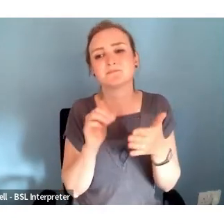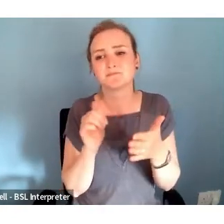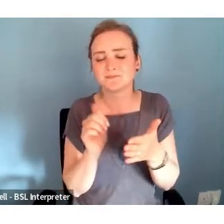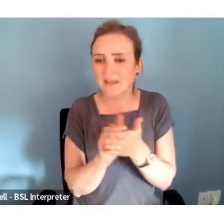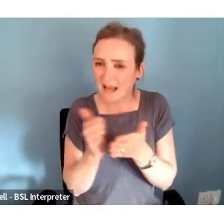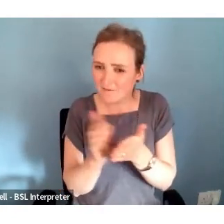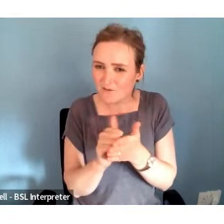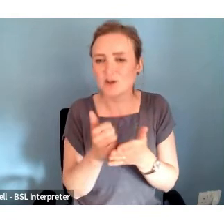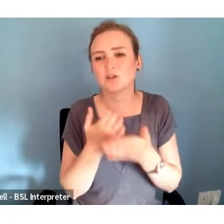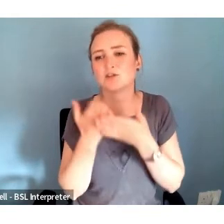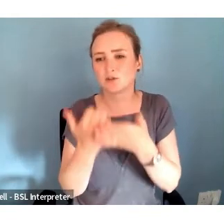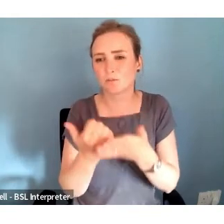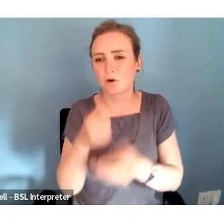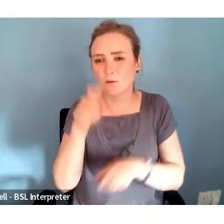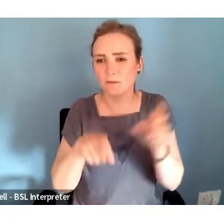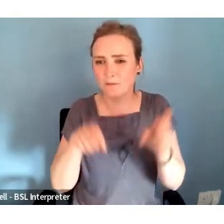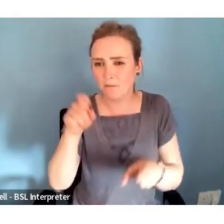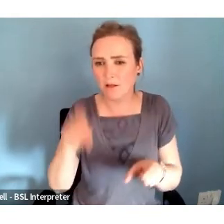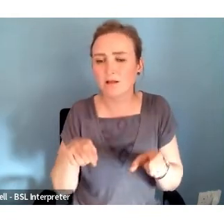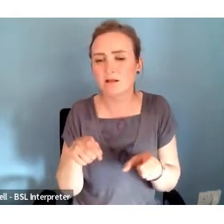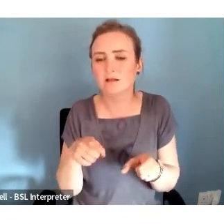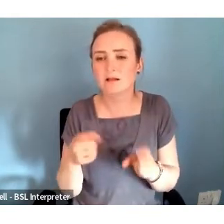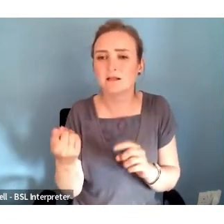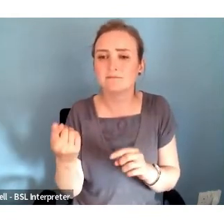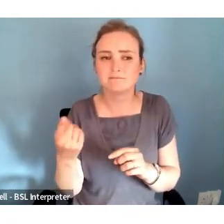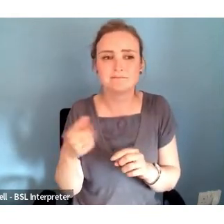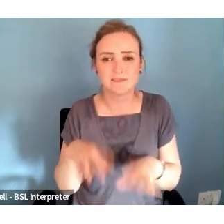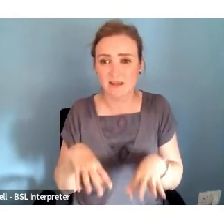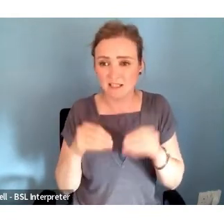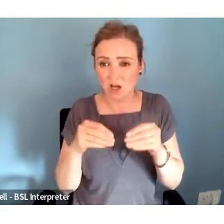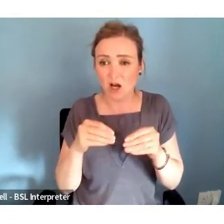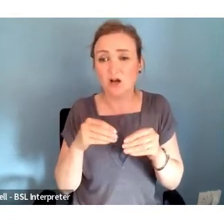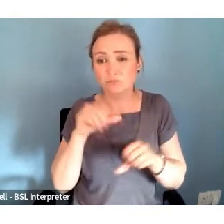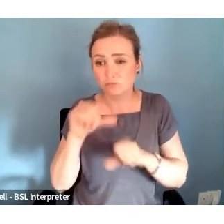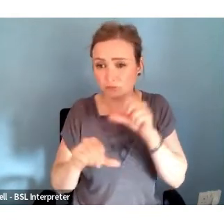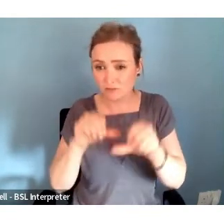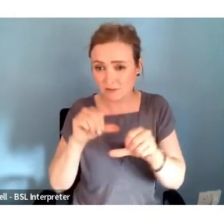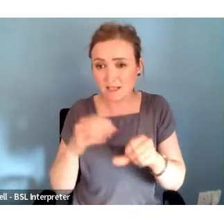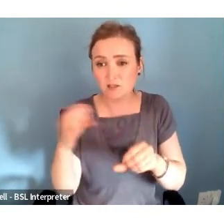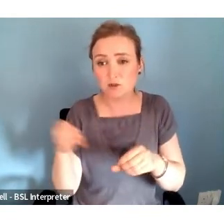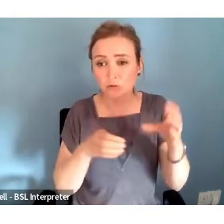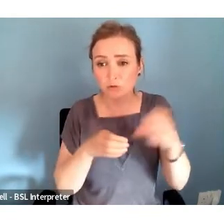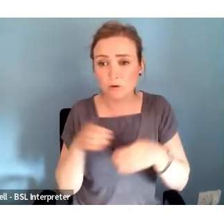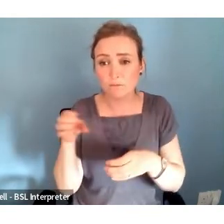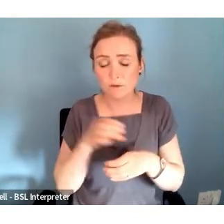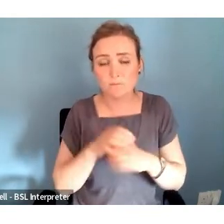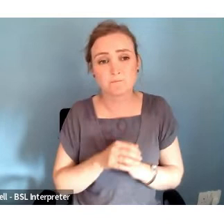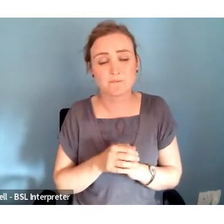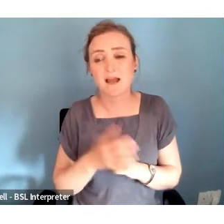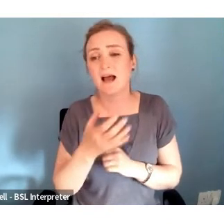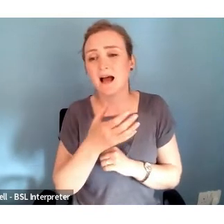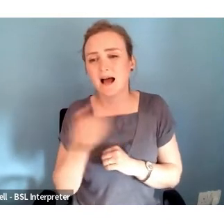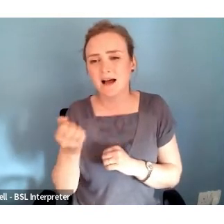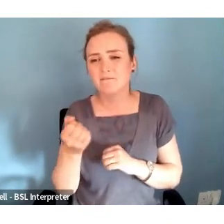ing people as they come into the process: One of my colleagues who I think is on this webinar as well,